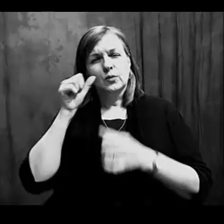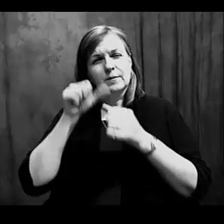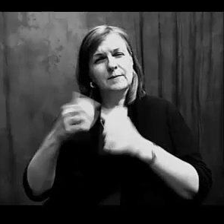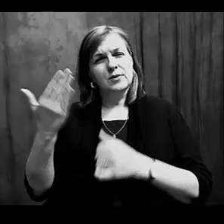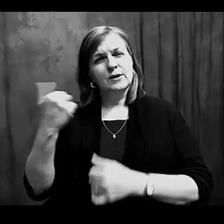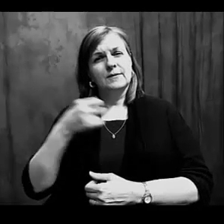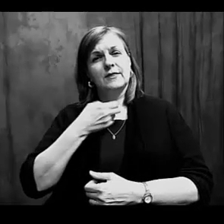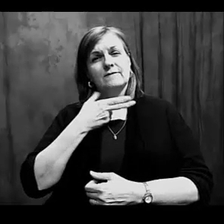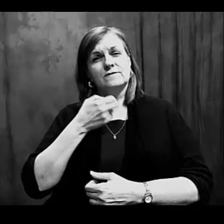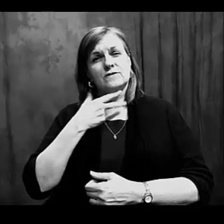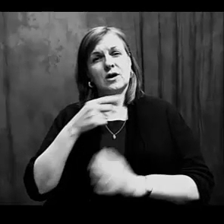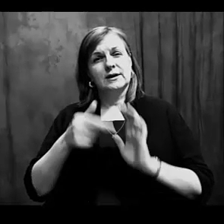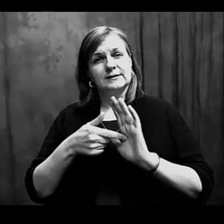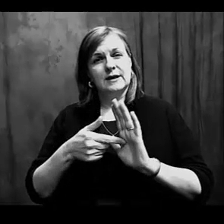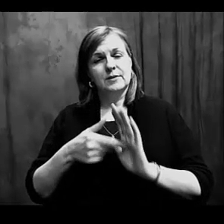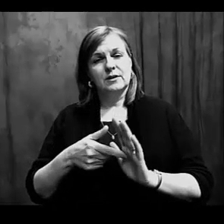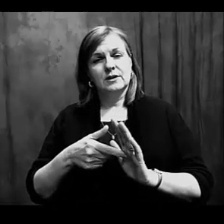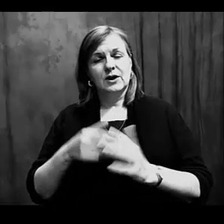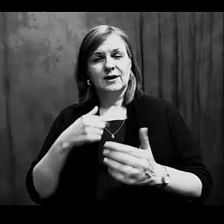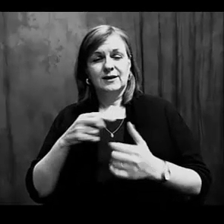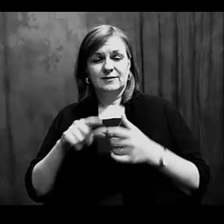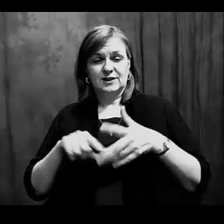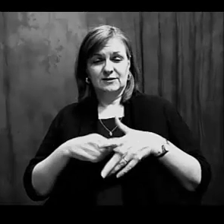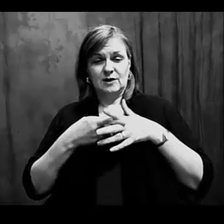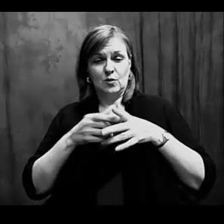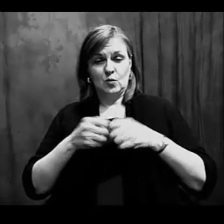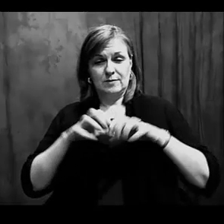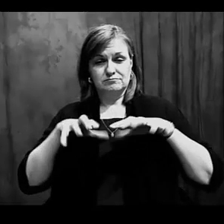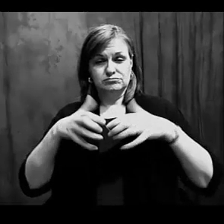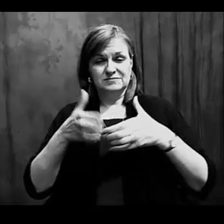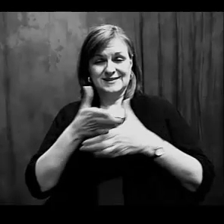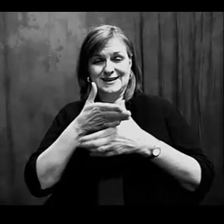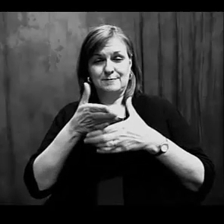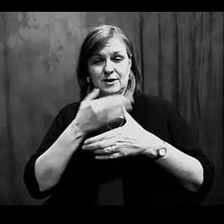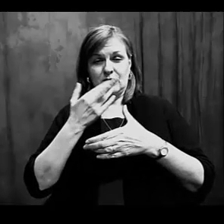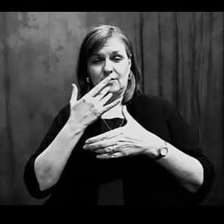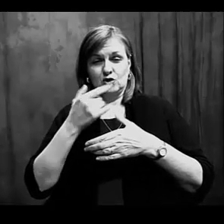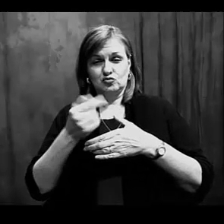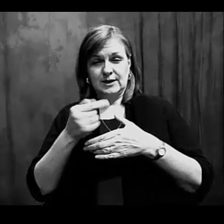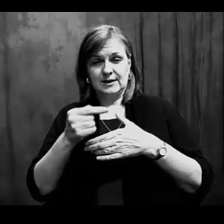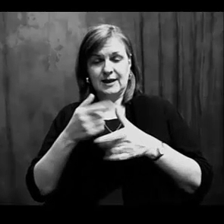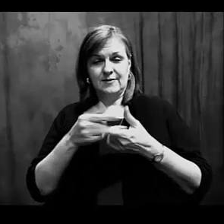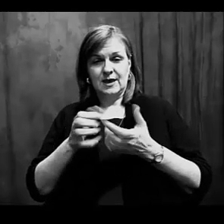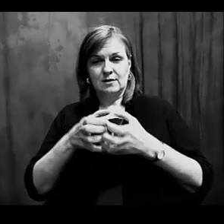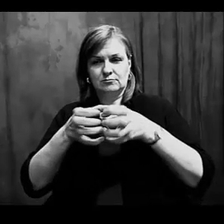so in our frog's that we talked about before when the intermediate color pattern is no longer seen in the new generations